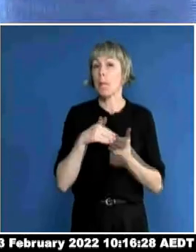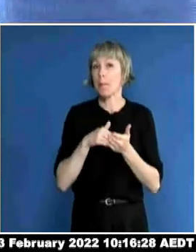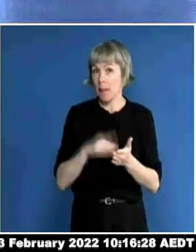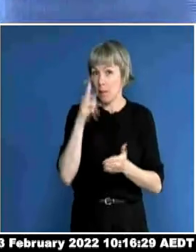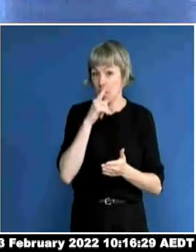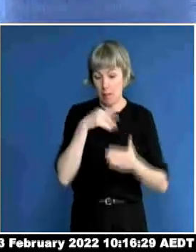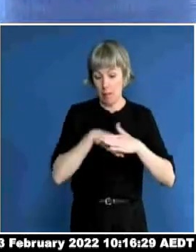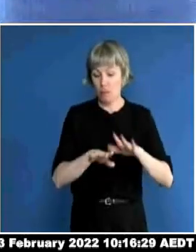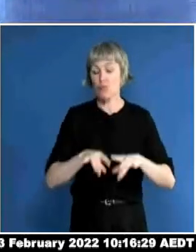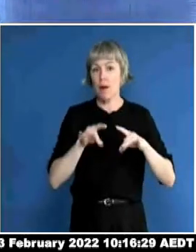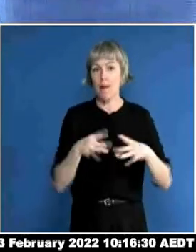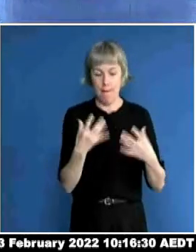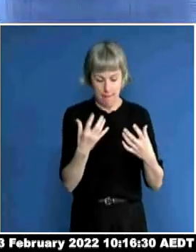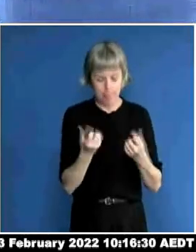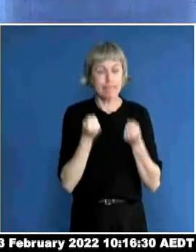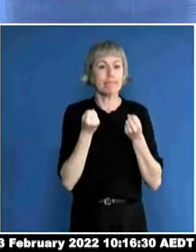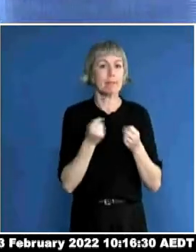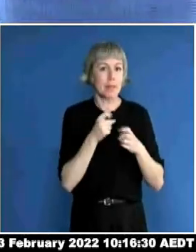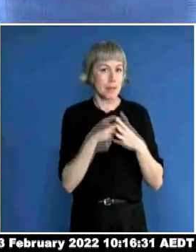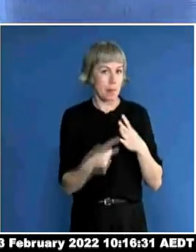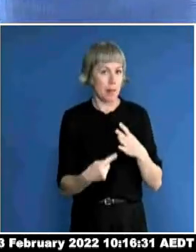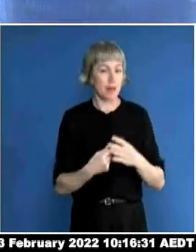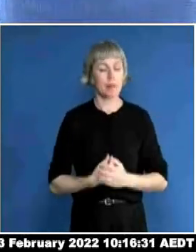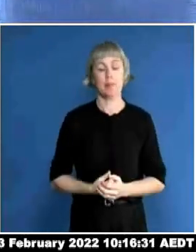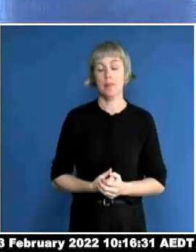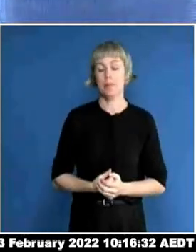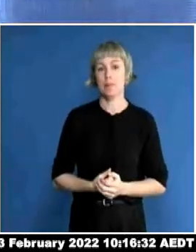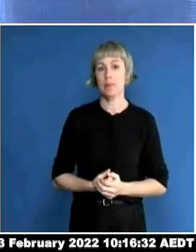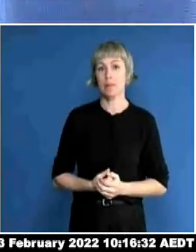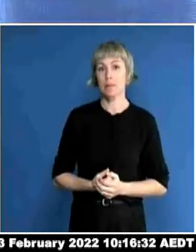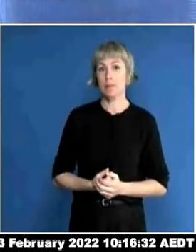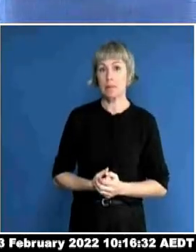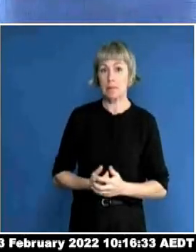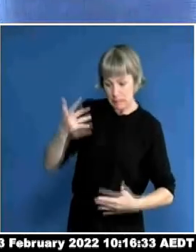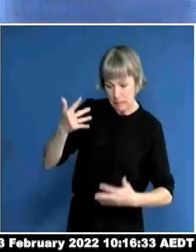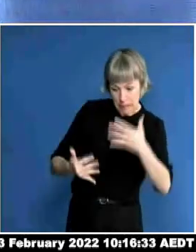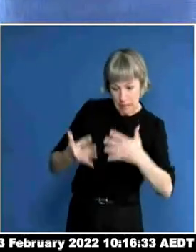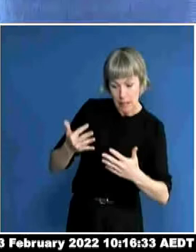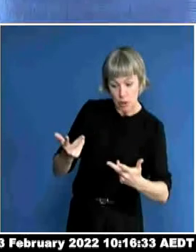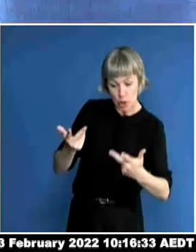The available data indicates that labour force participation rates for people with